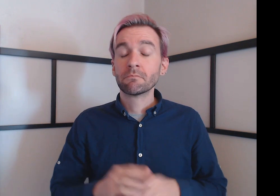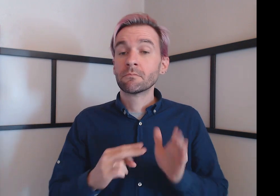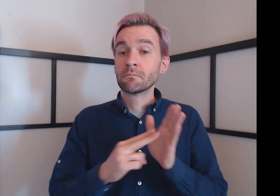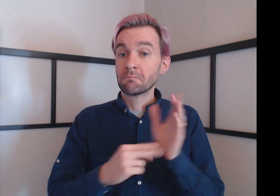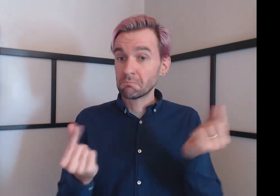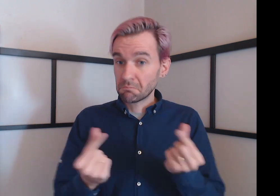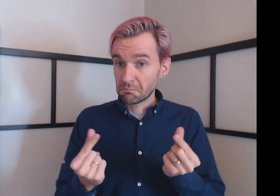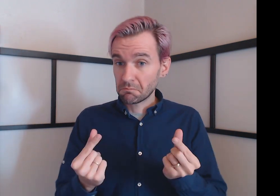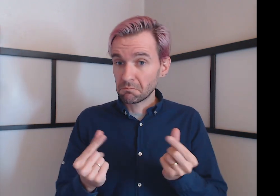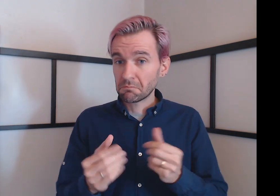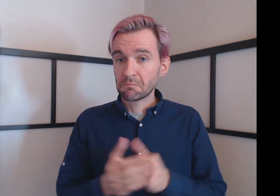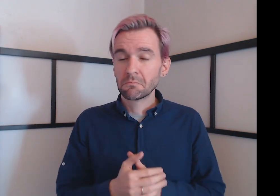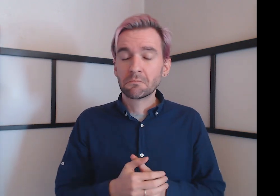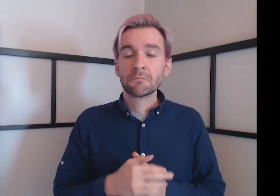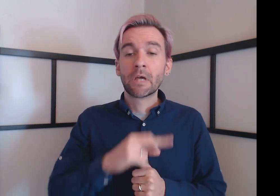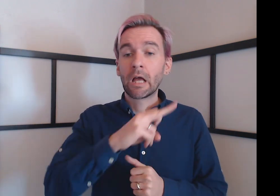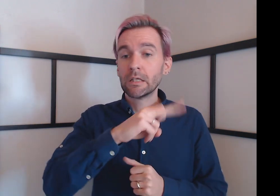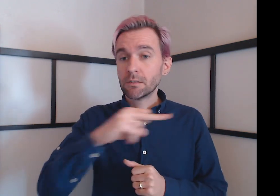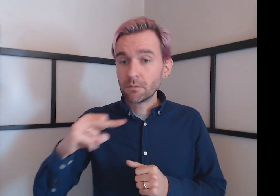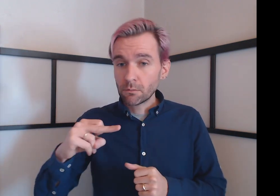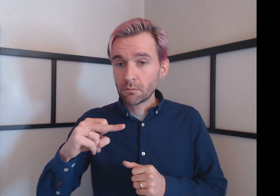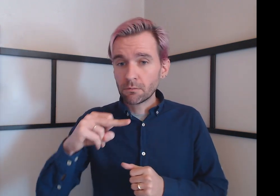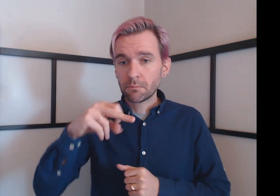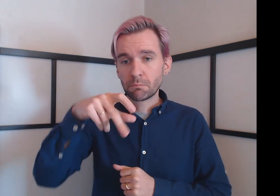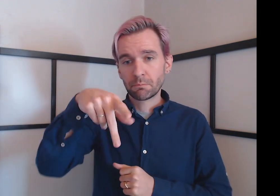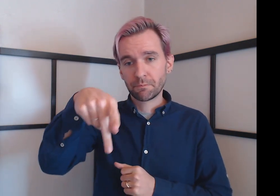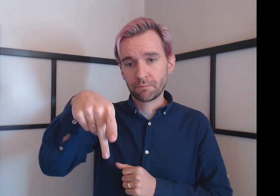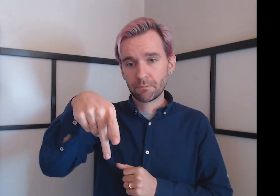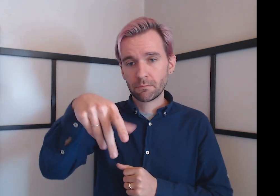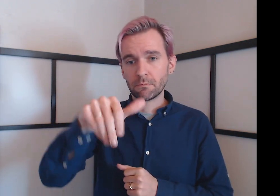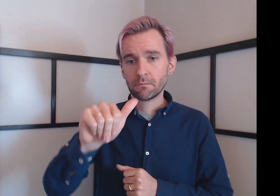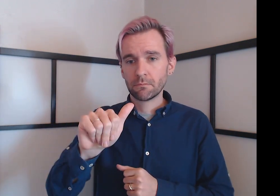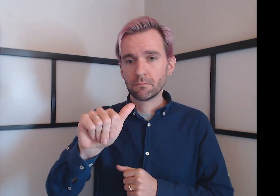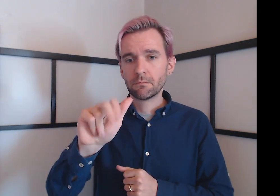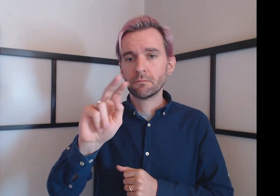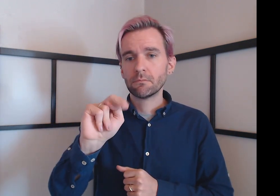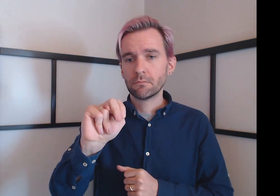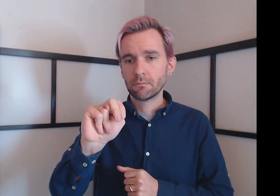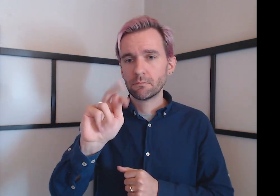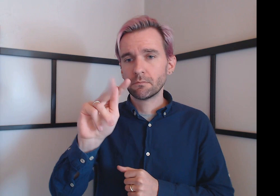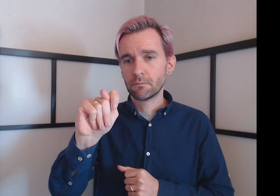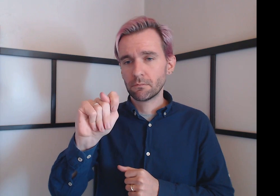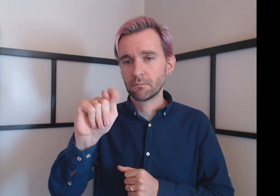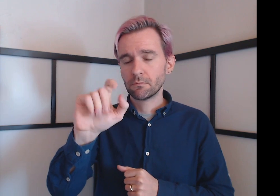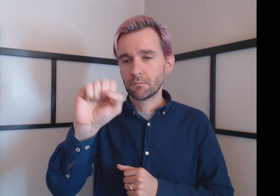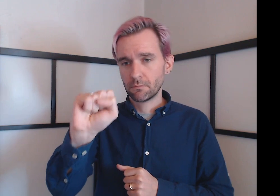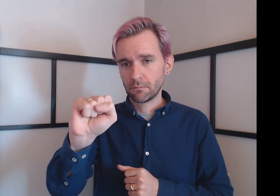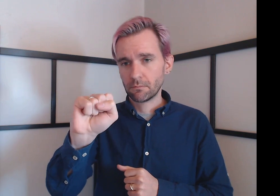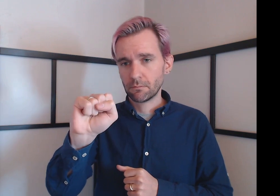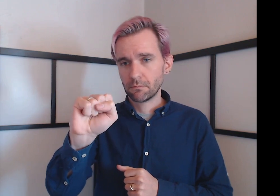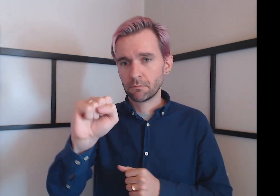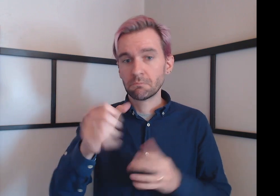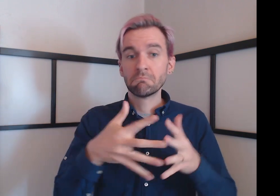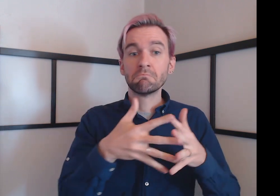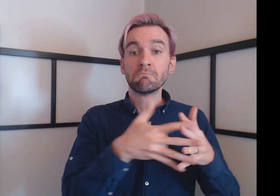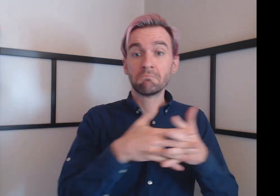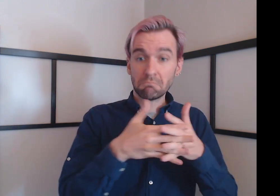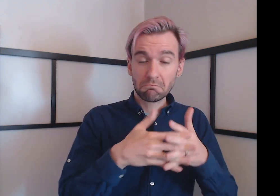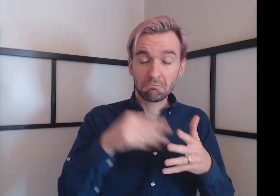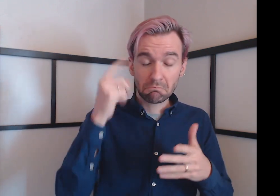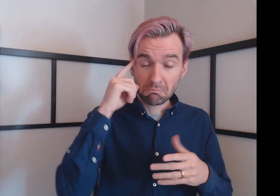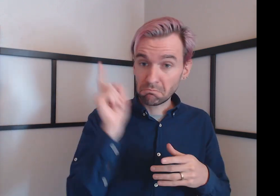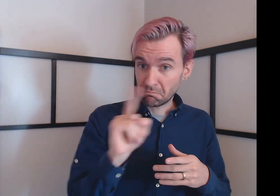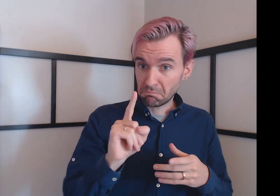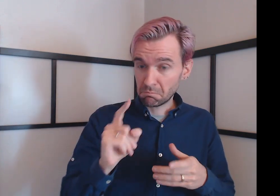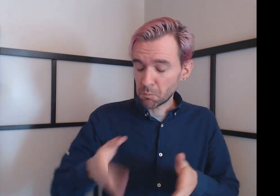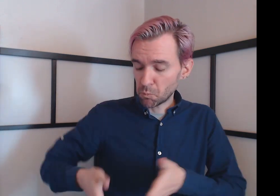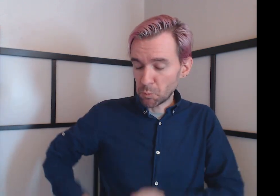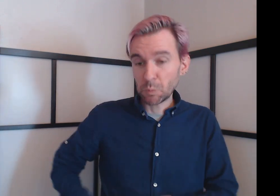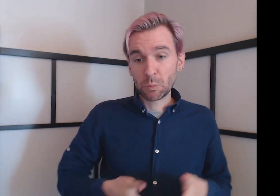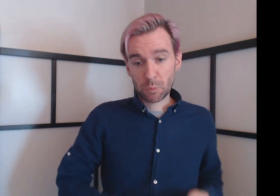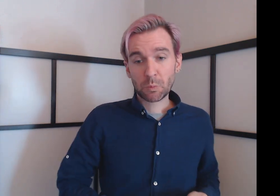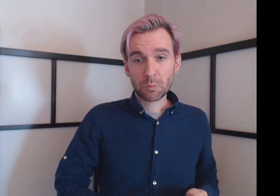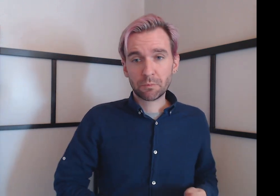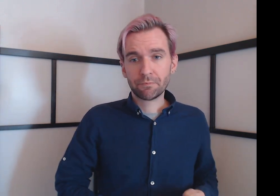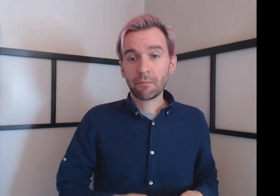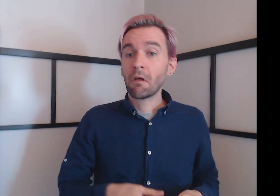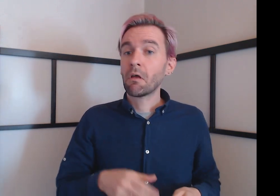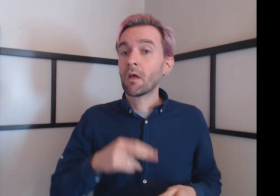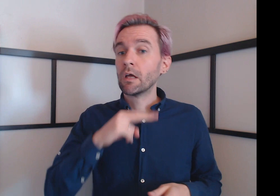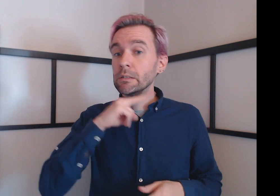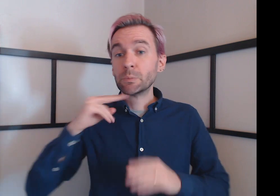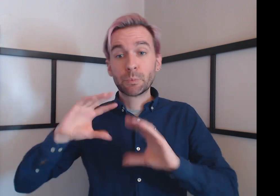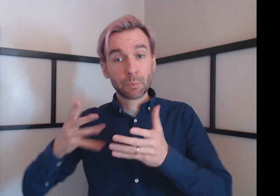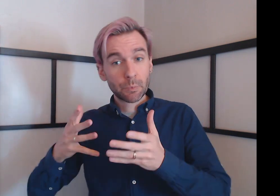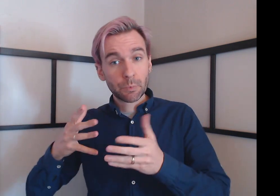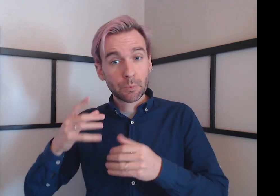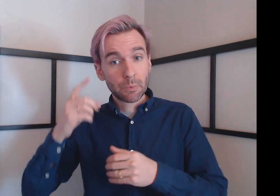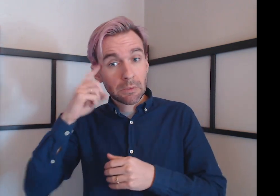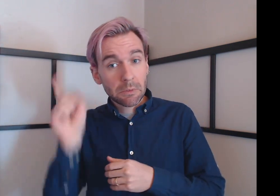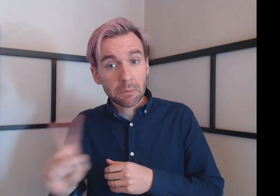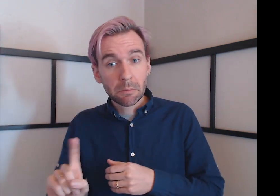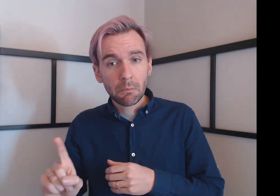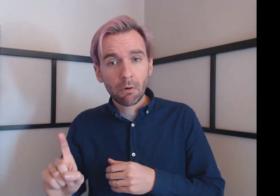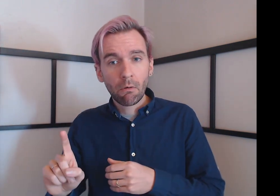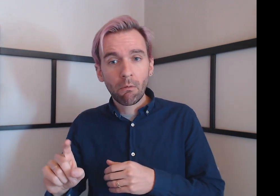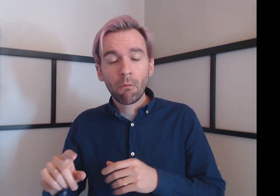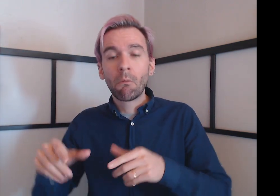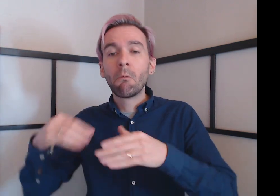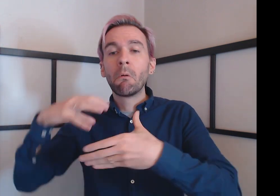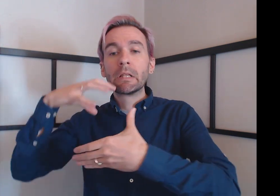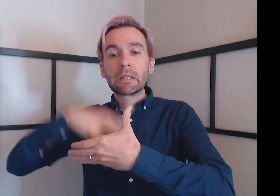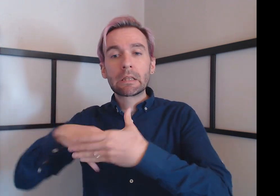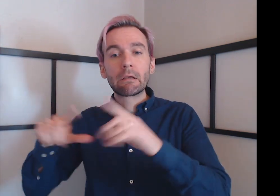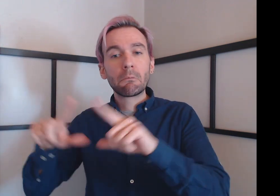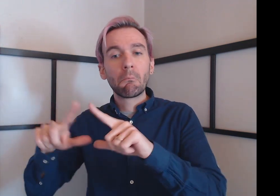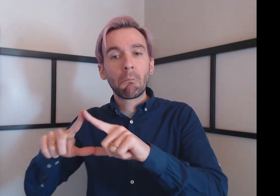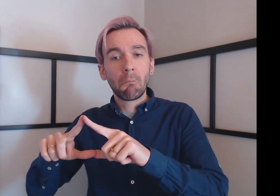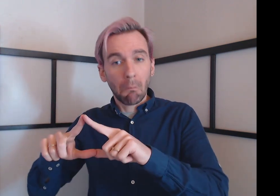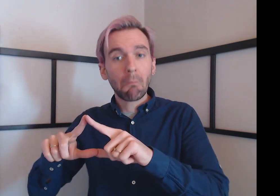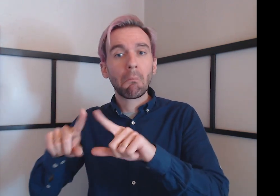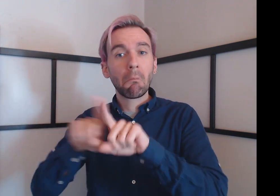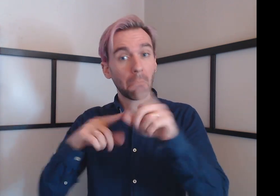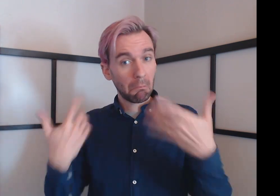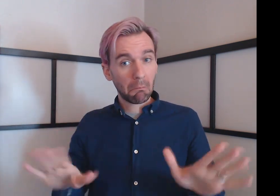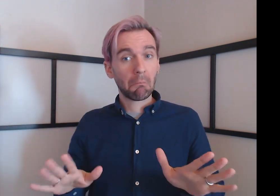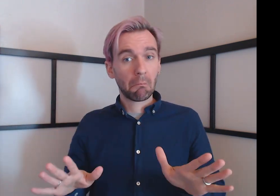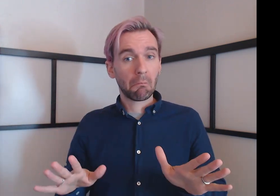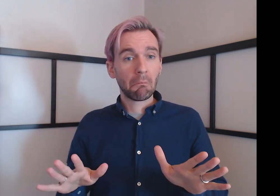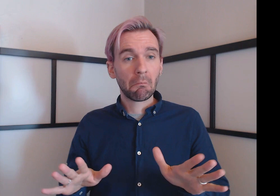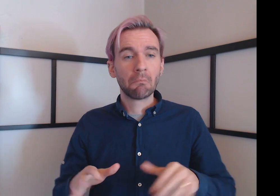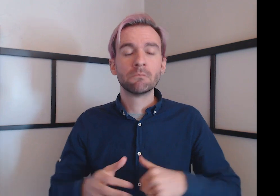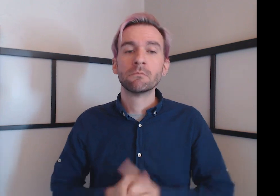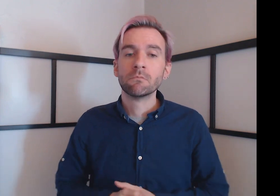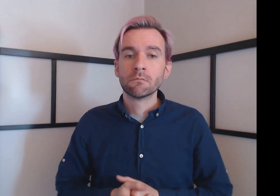For example, the word “pants” in American English refers to clothing that covers both legs, while in British English it refers to underwear.